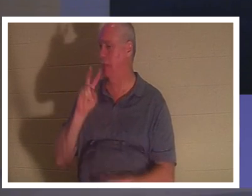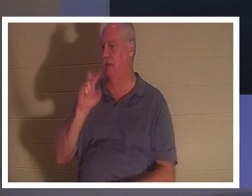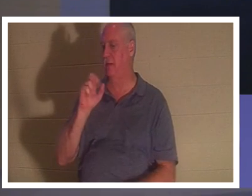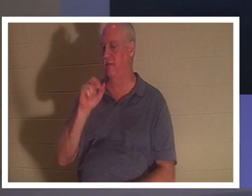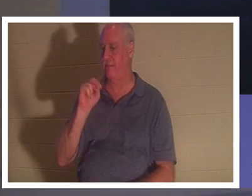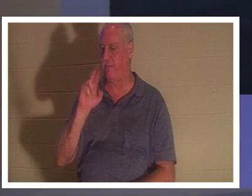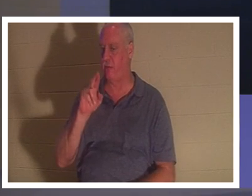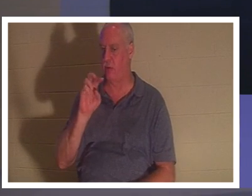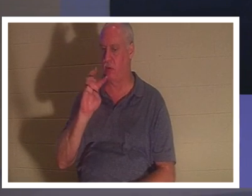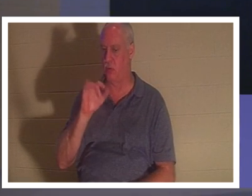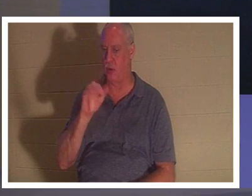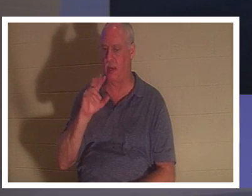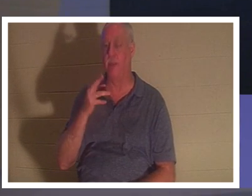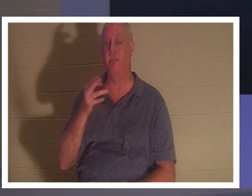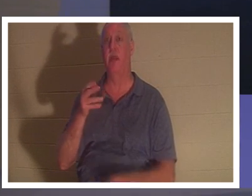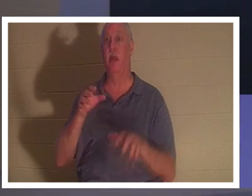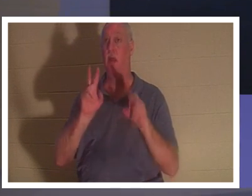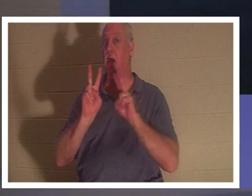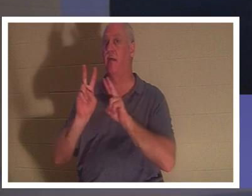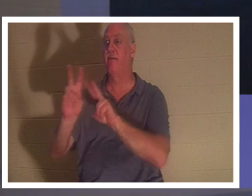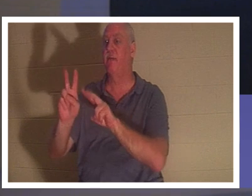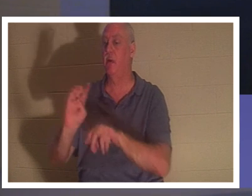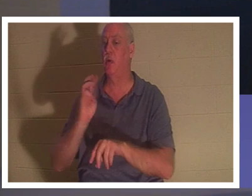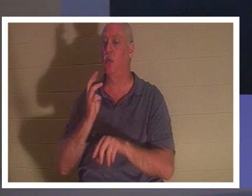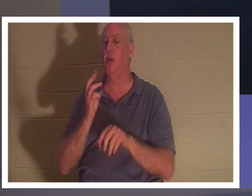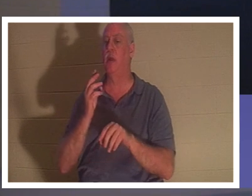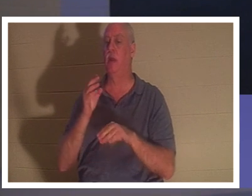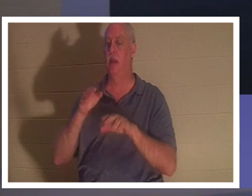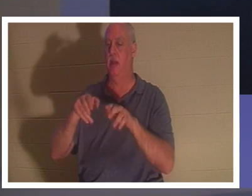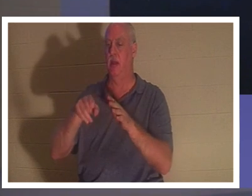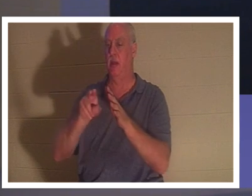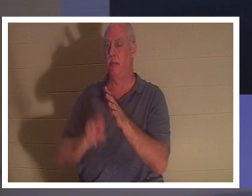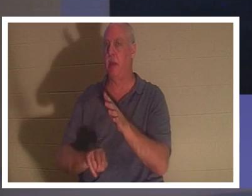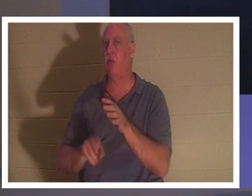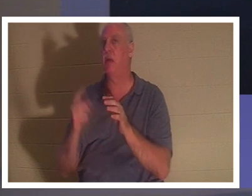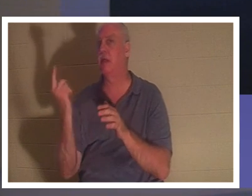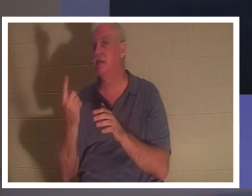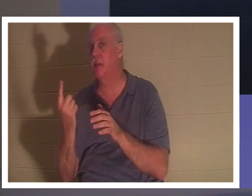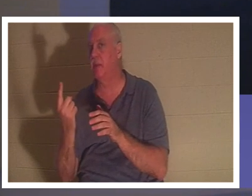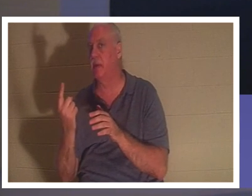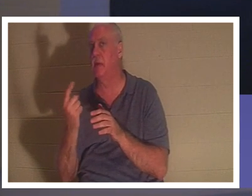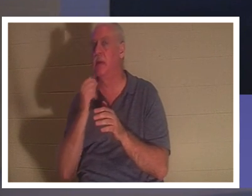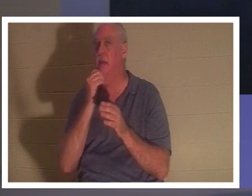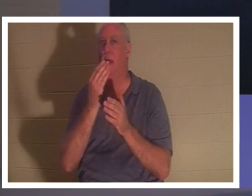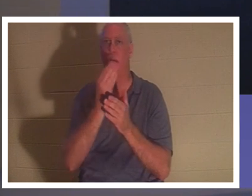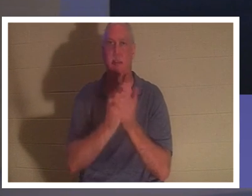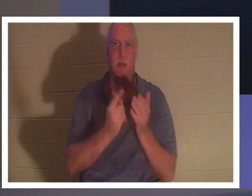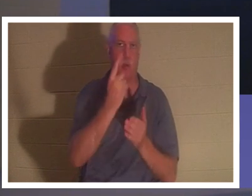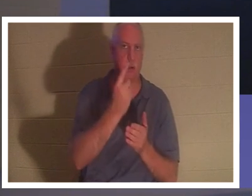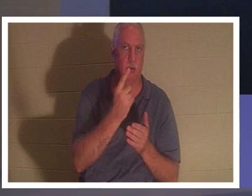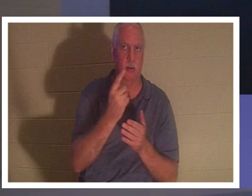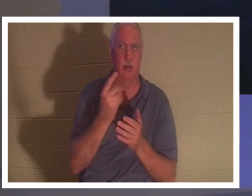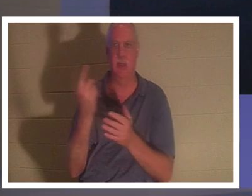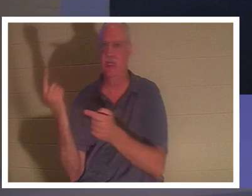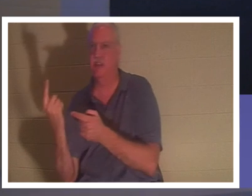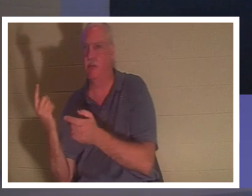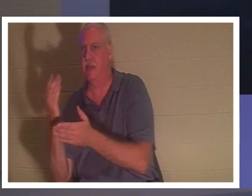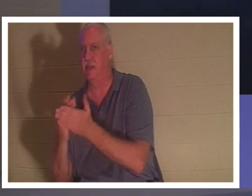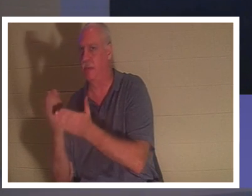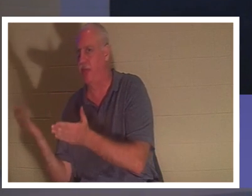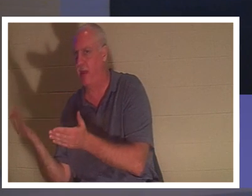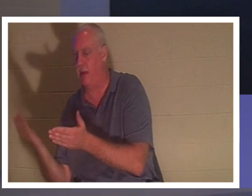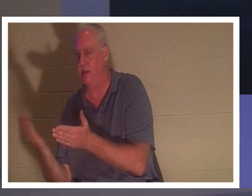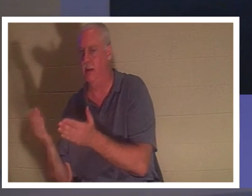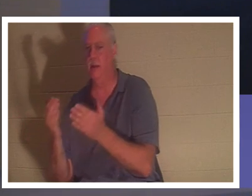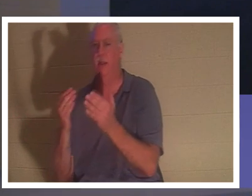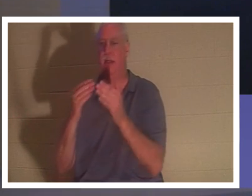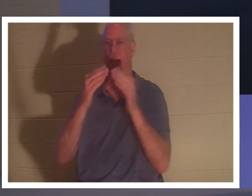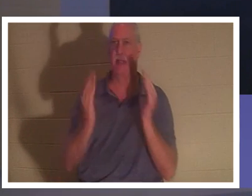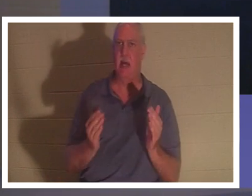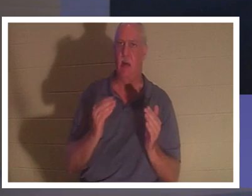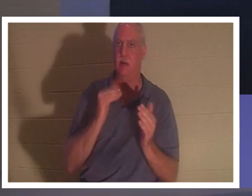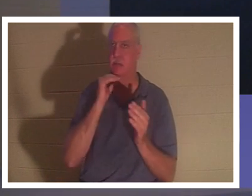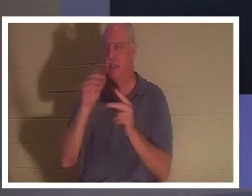a funeral, we bury something, not someone; it is the house, not the tenant, that is lowered into